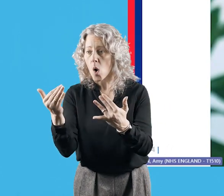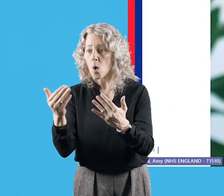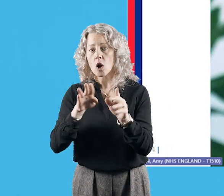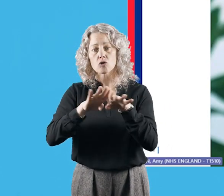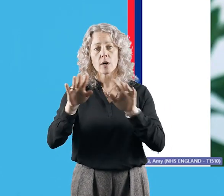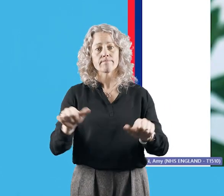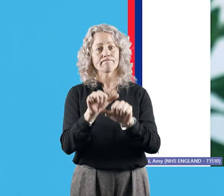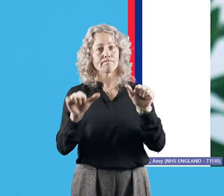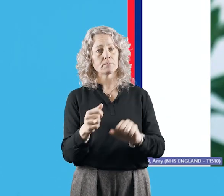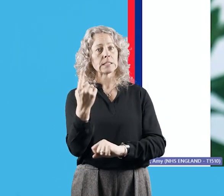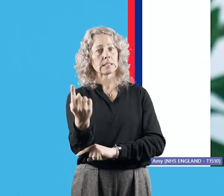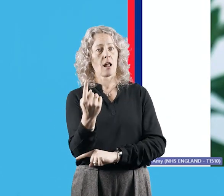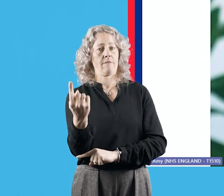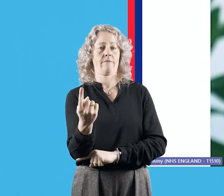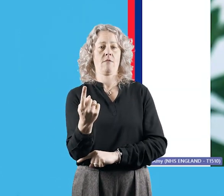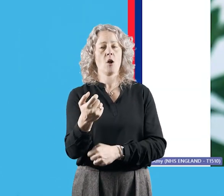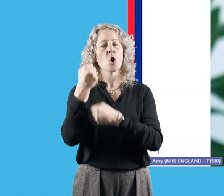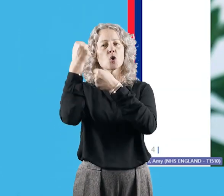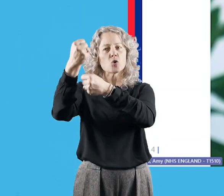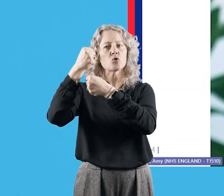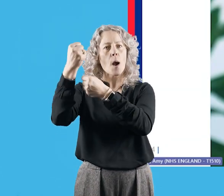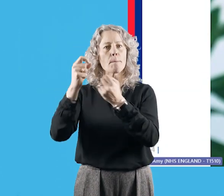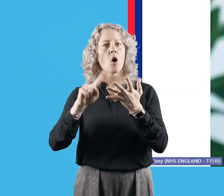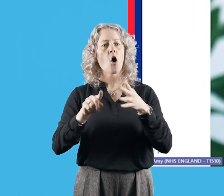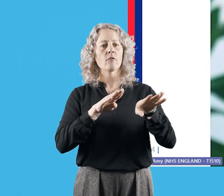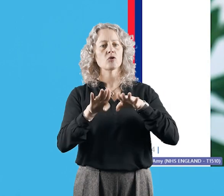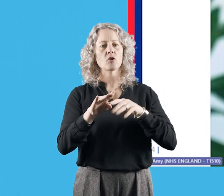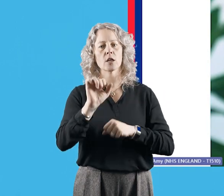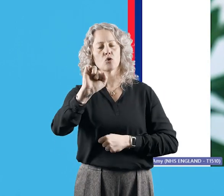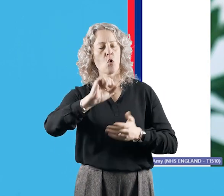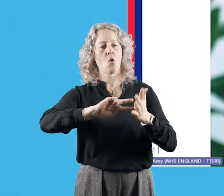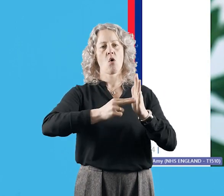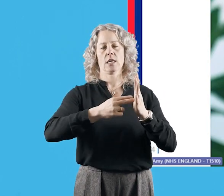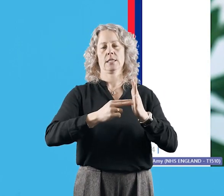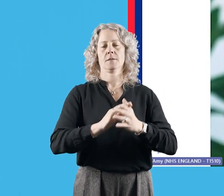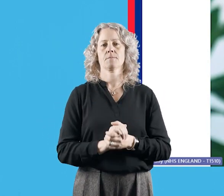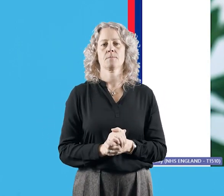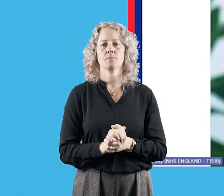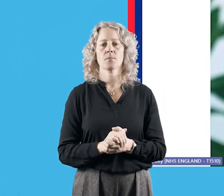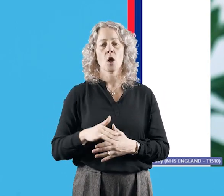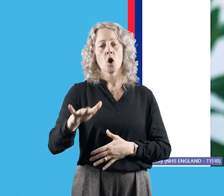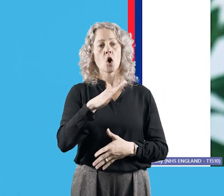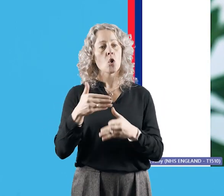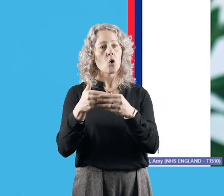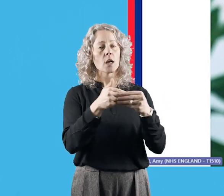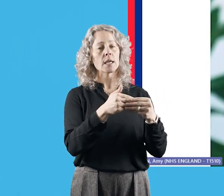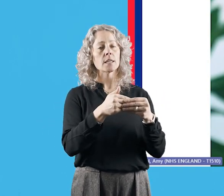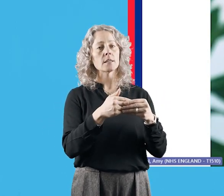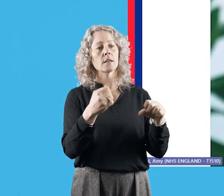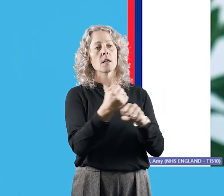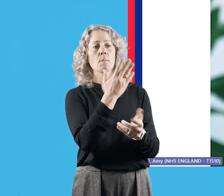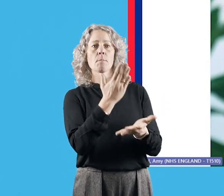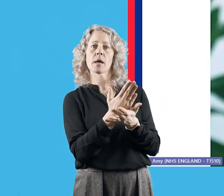and champion Oliver's training in your organisations and networks. Local leaders should ensure that Oliver's training is a part of